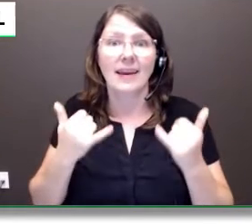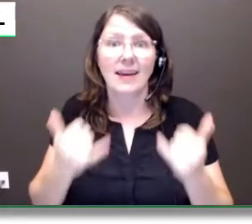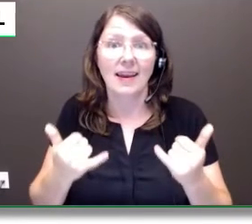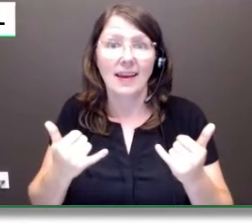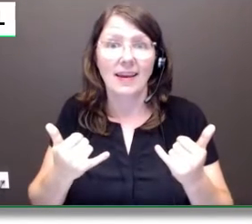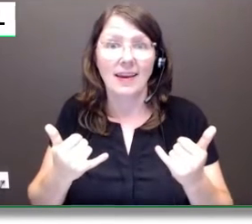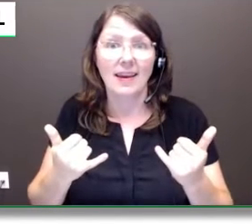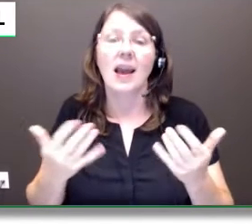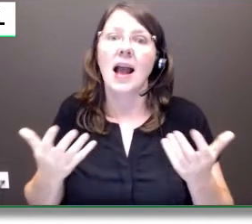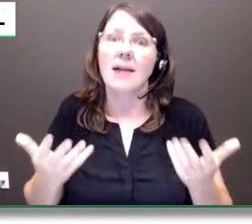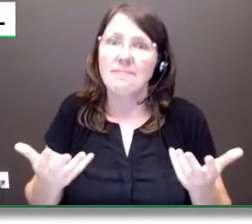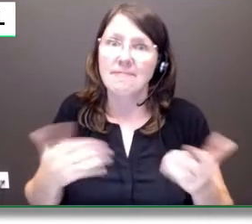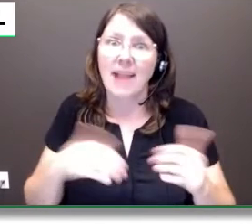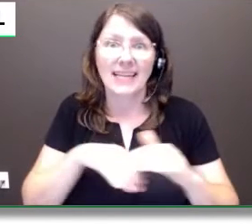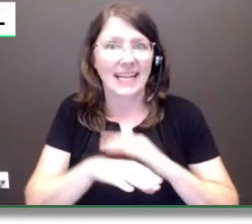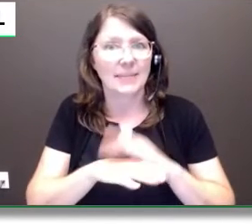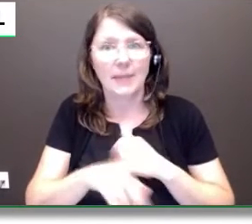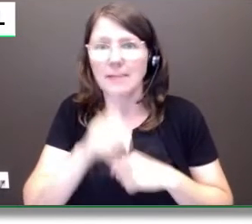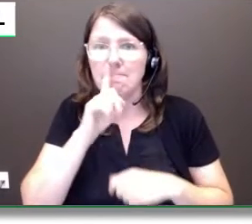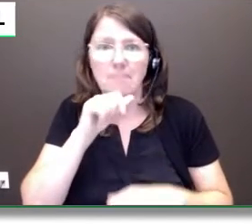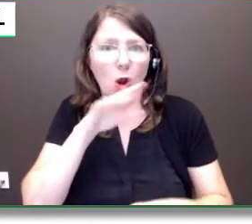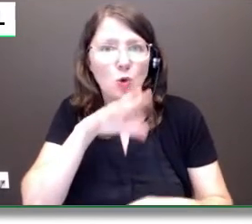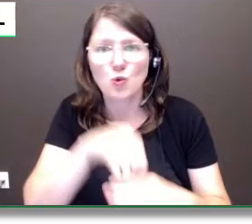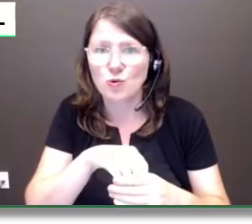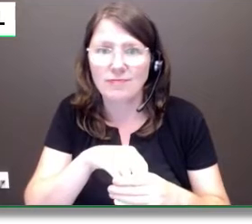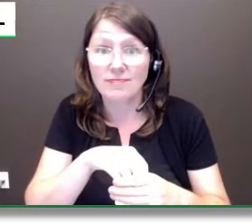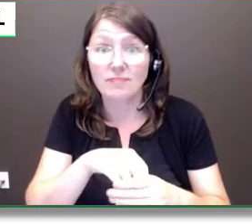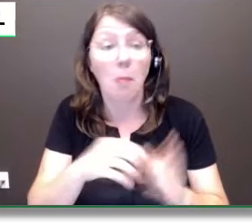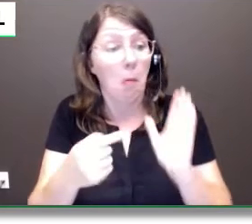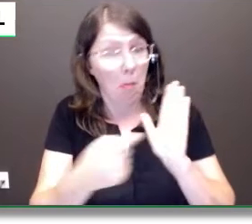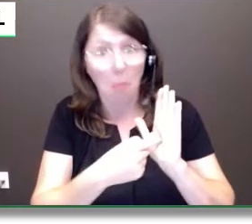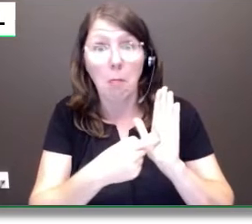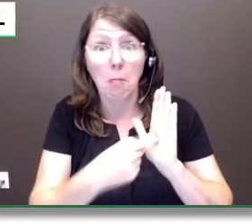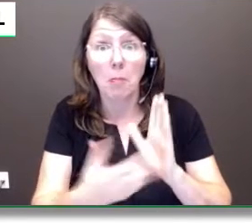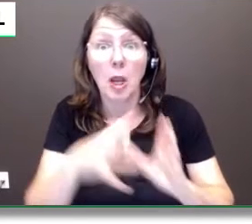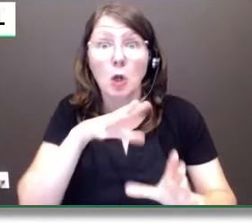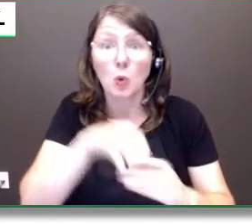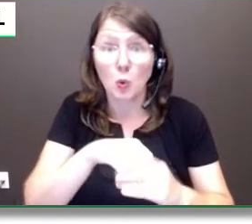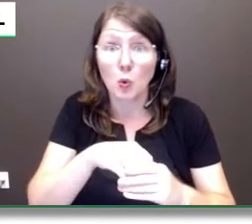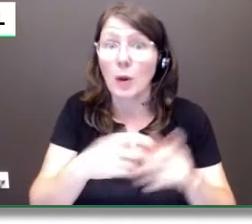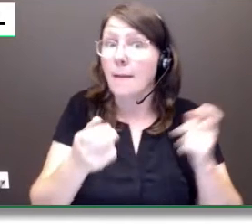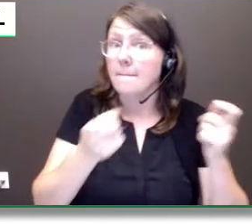lens and the accessibility lens we are trying to interject without it actually